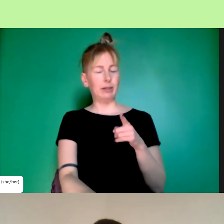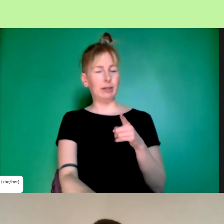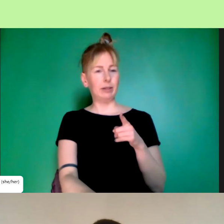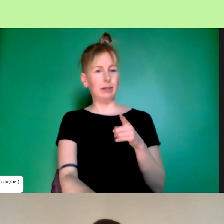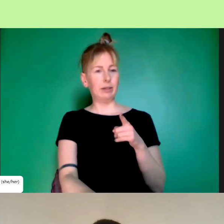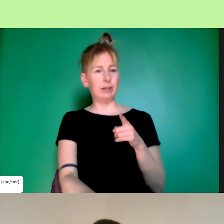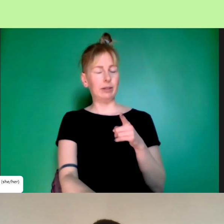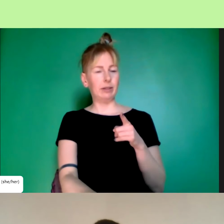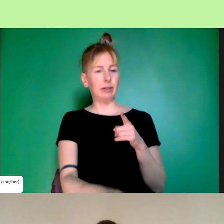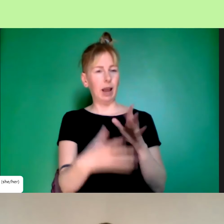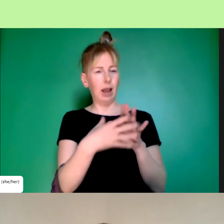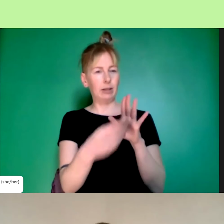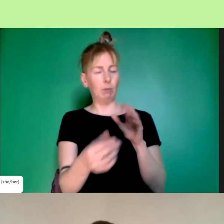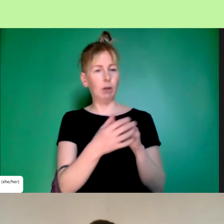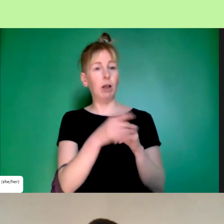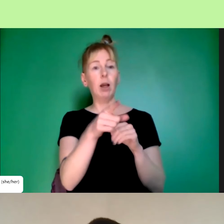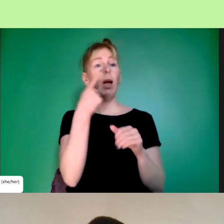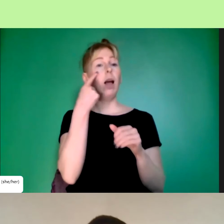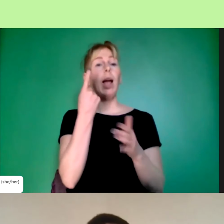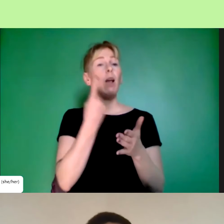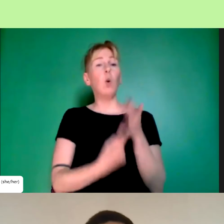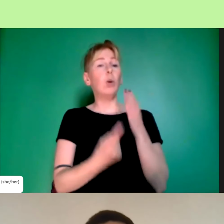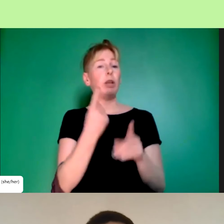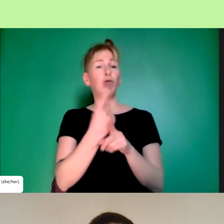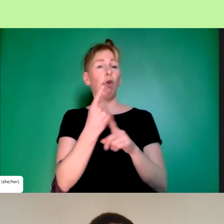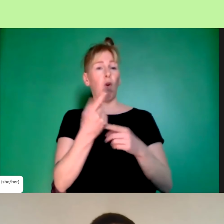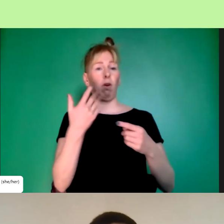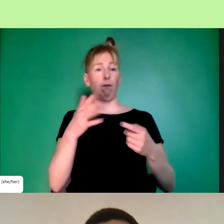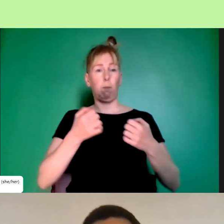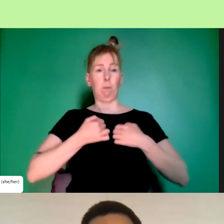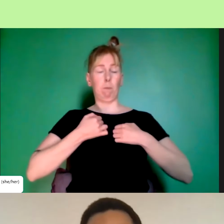from my own practice, which is that I am like, a deeply colonised person, I was